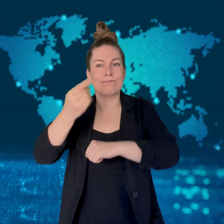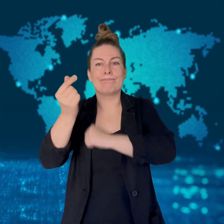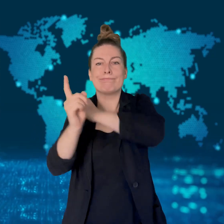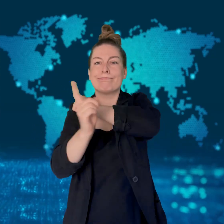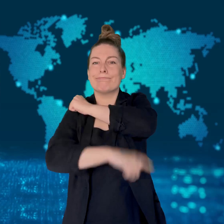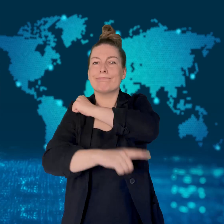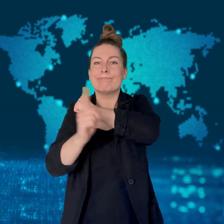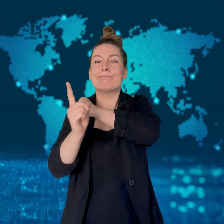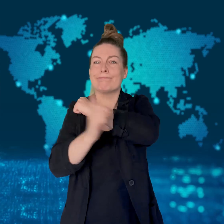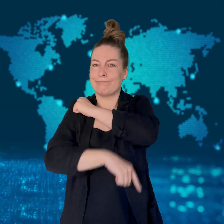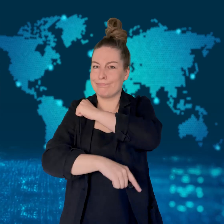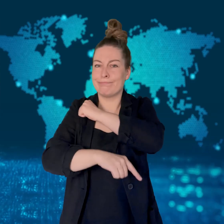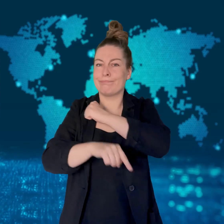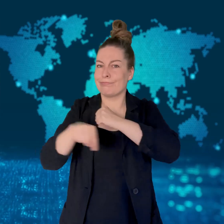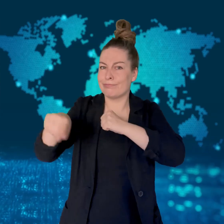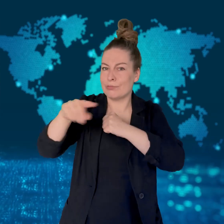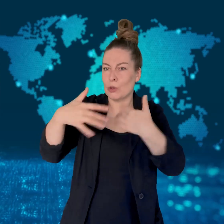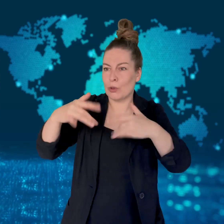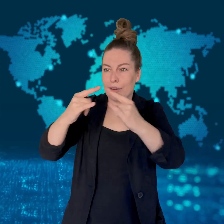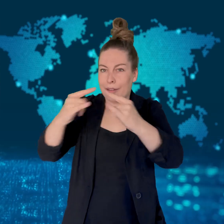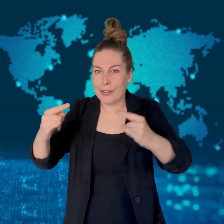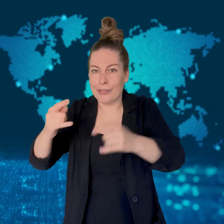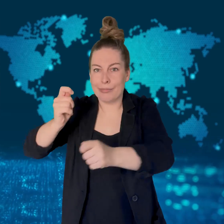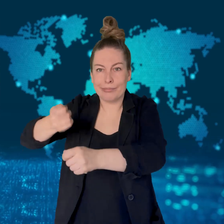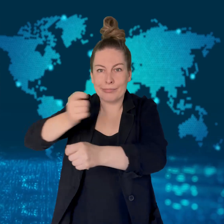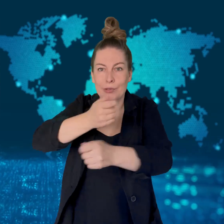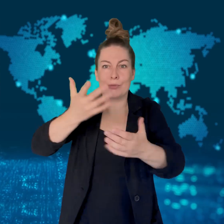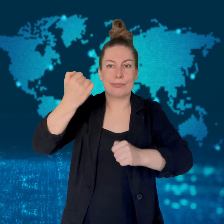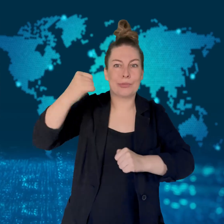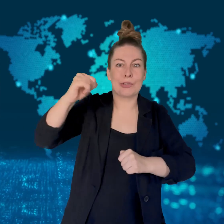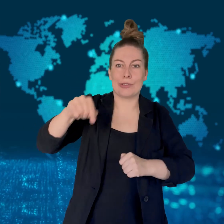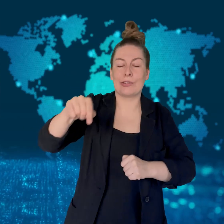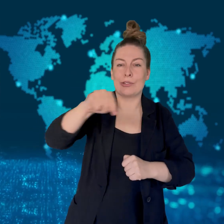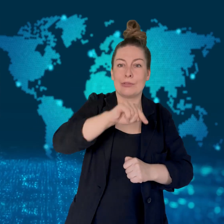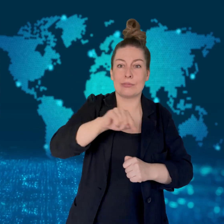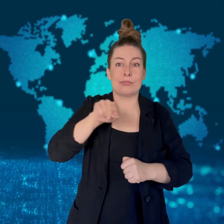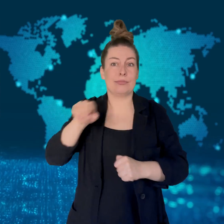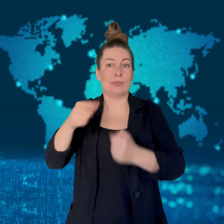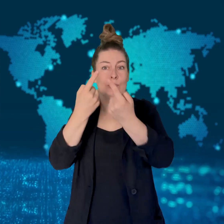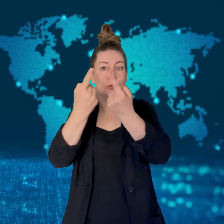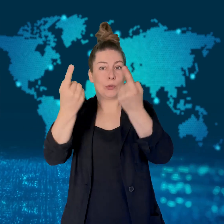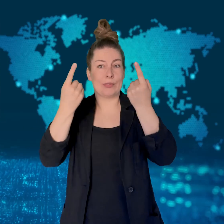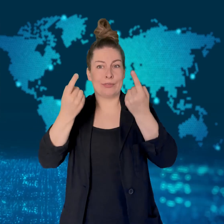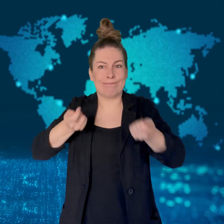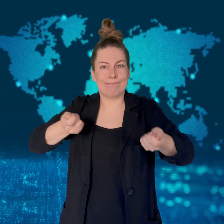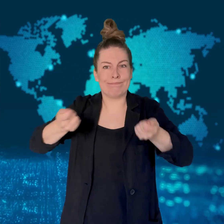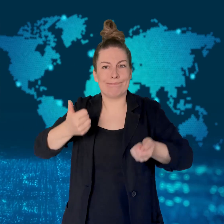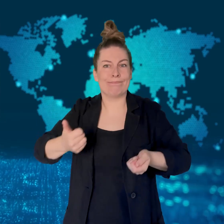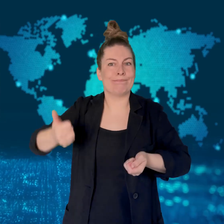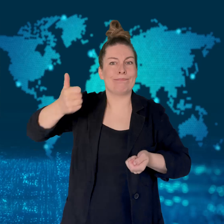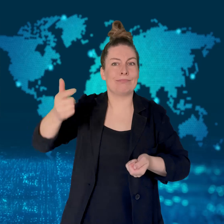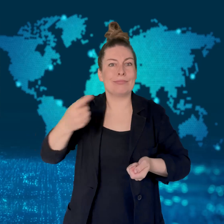In the US, police have arrested people.